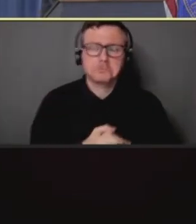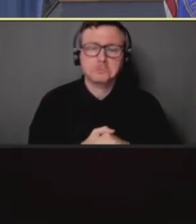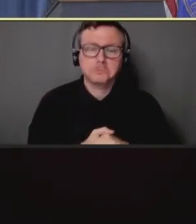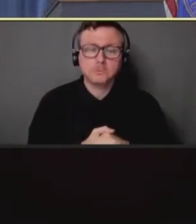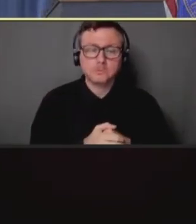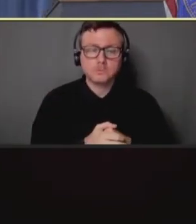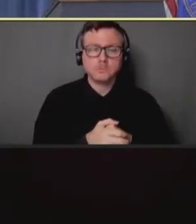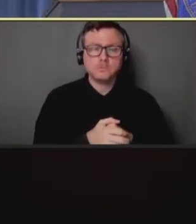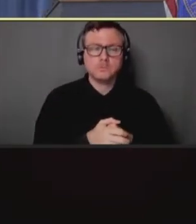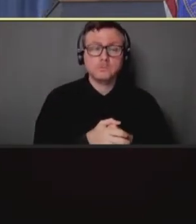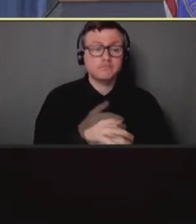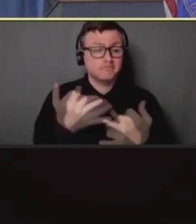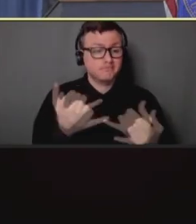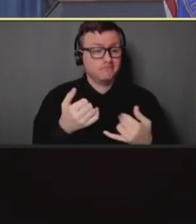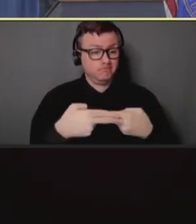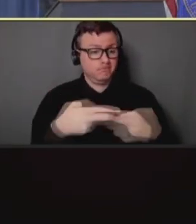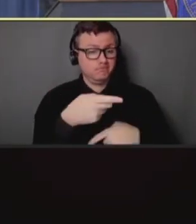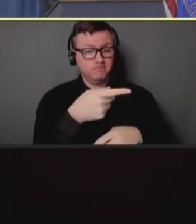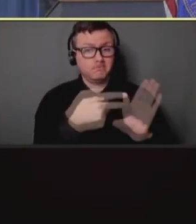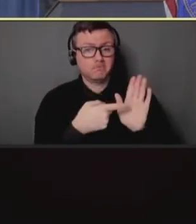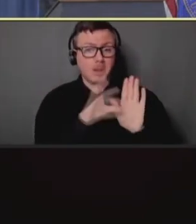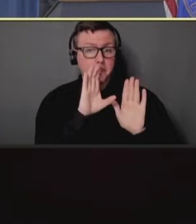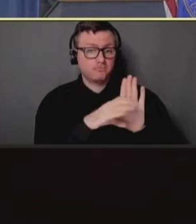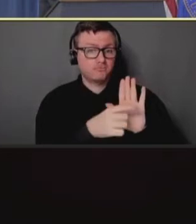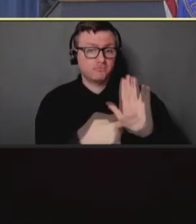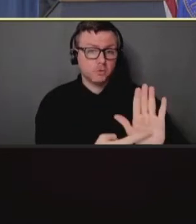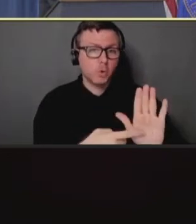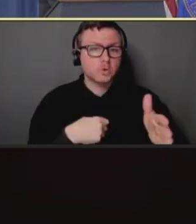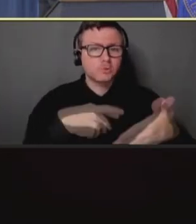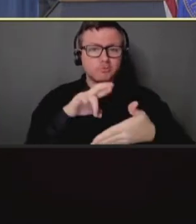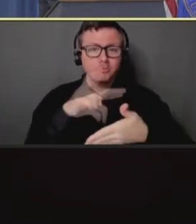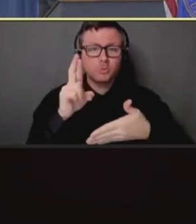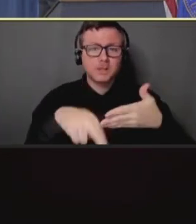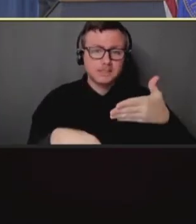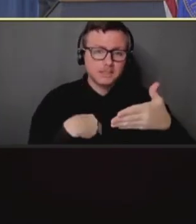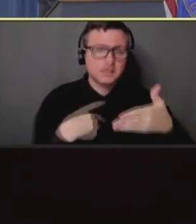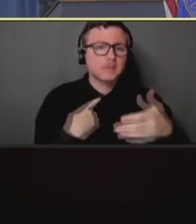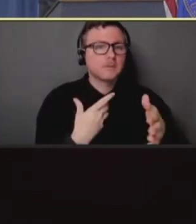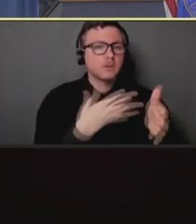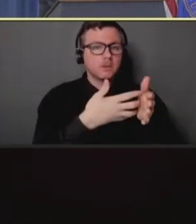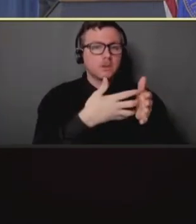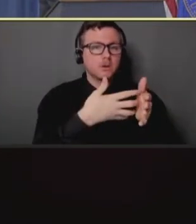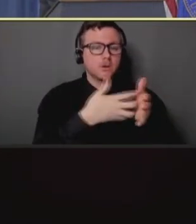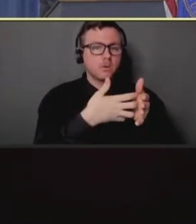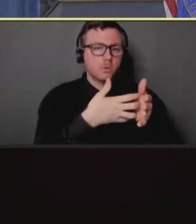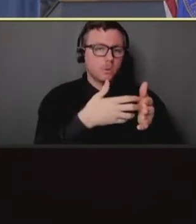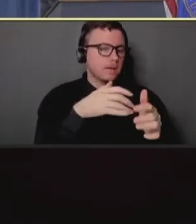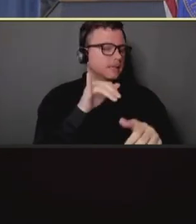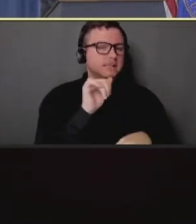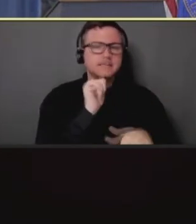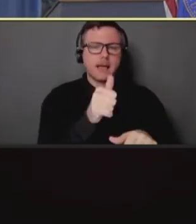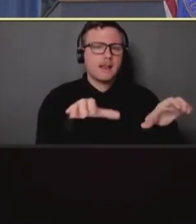This chart shows the results after the inactivated vaccine was introduced within seven years.